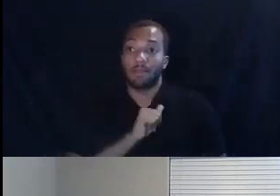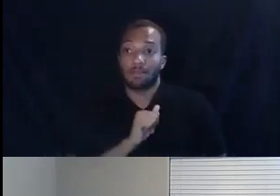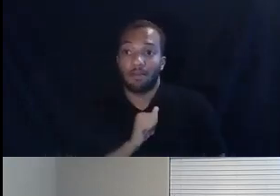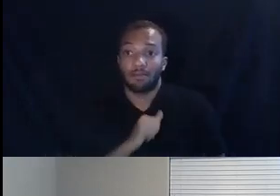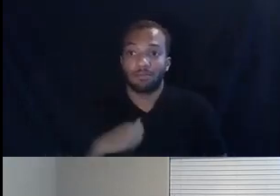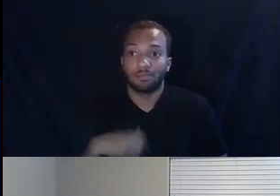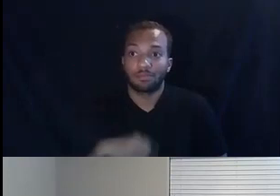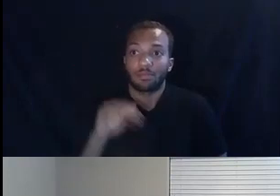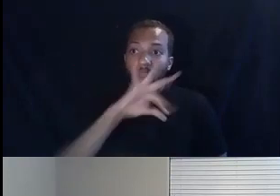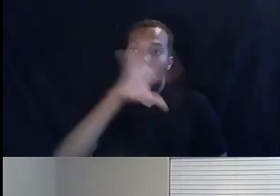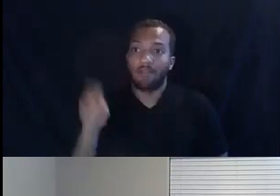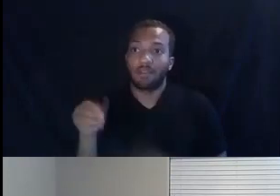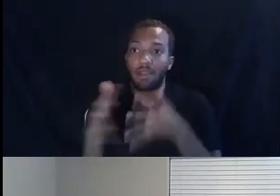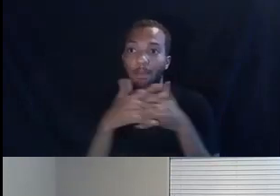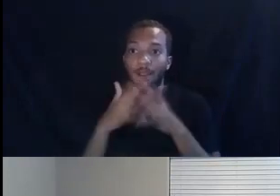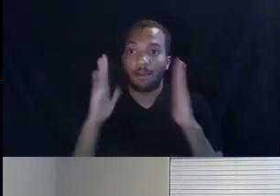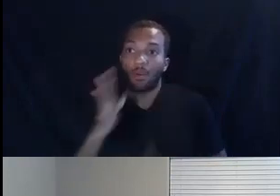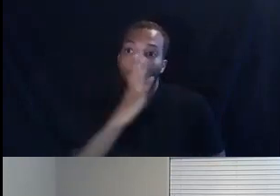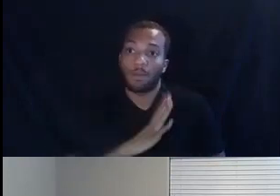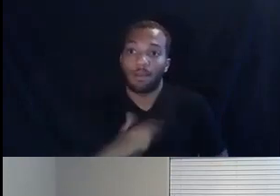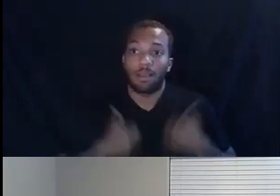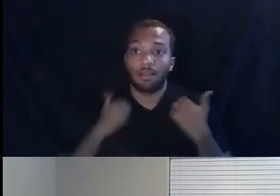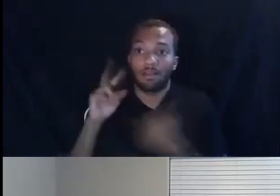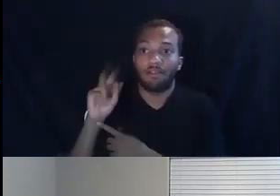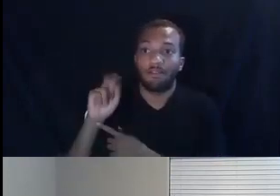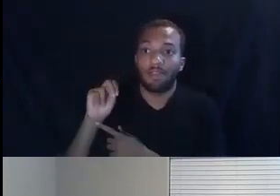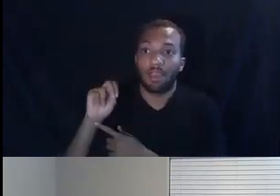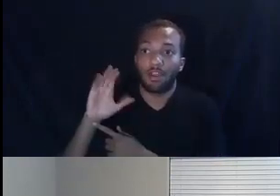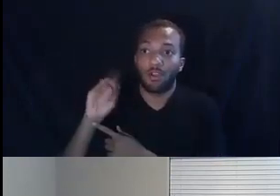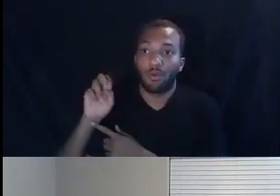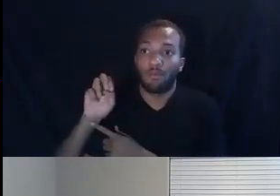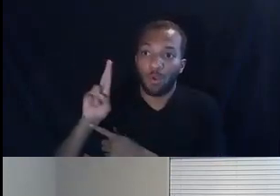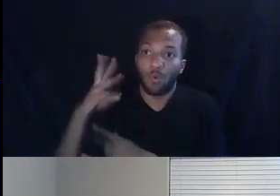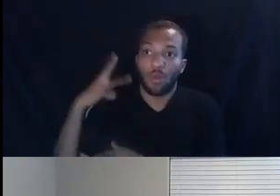African-American woman. I live in Vancouver, Washington with my dog, Pepper.